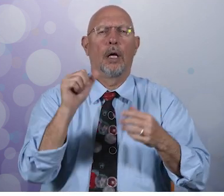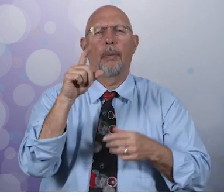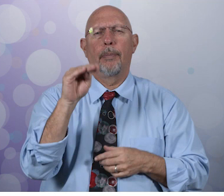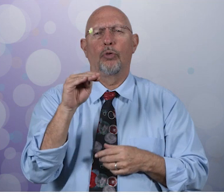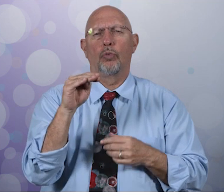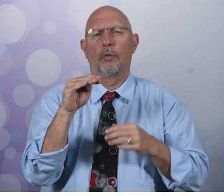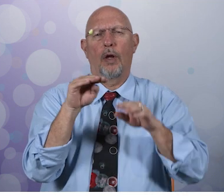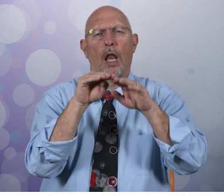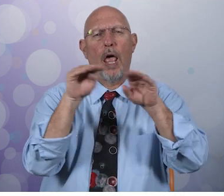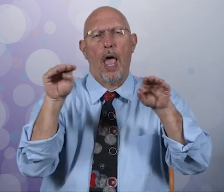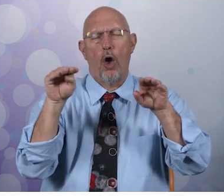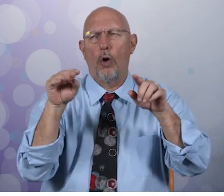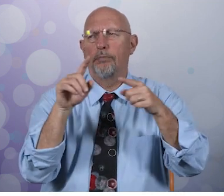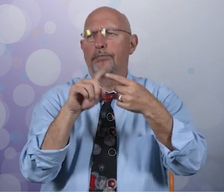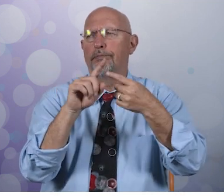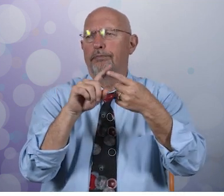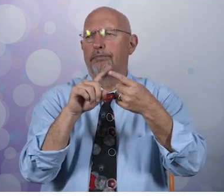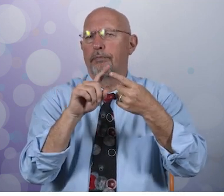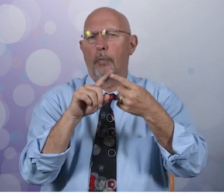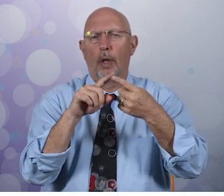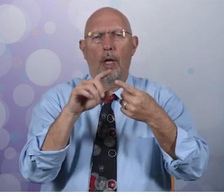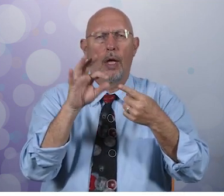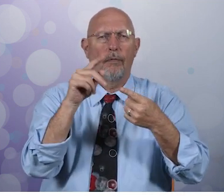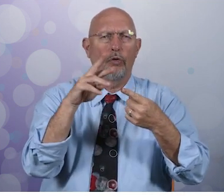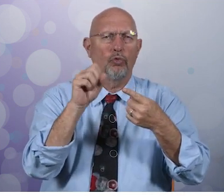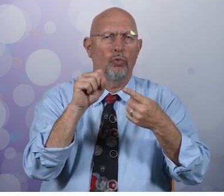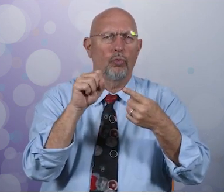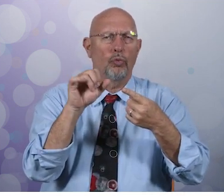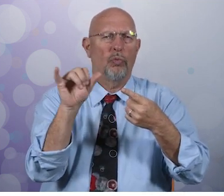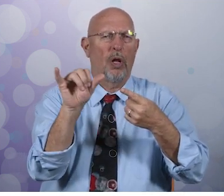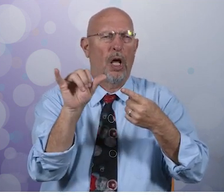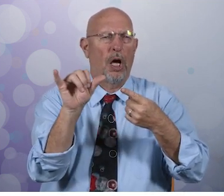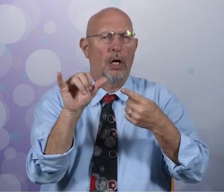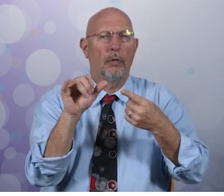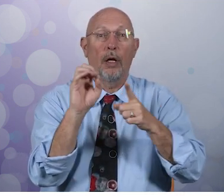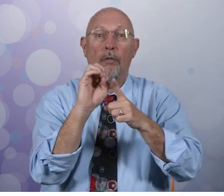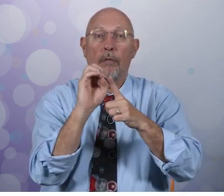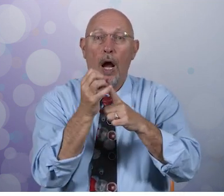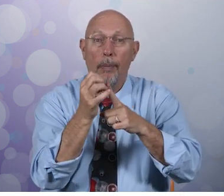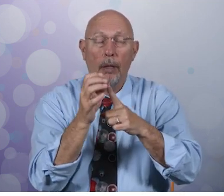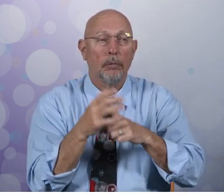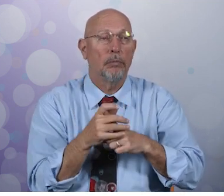layer, features such as environment changes.